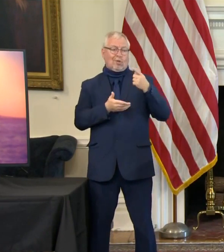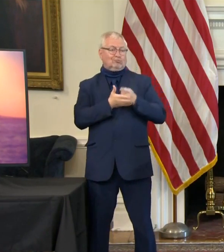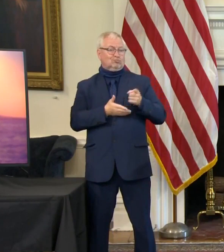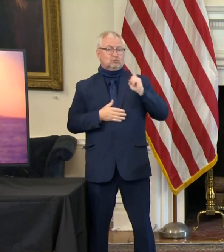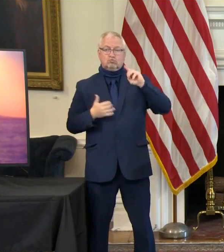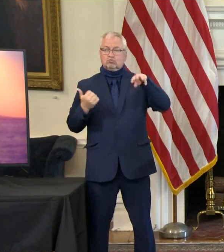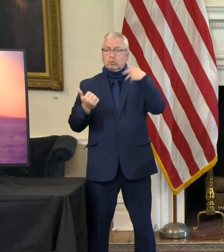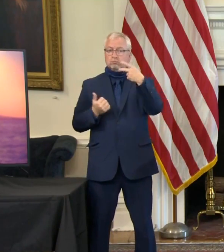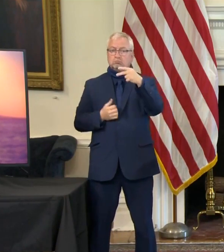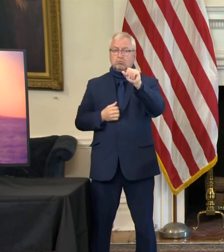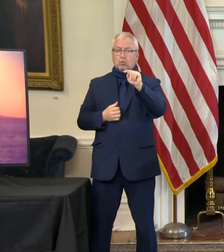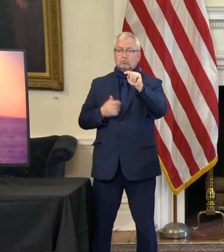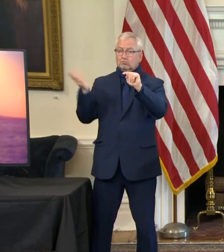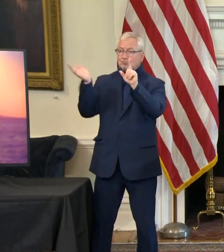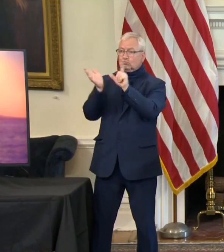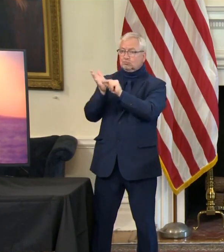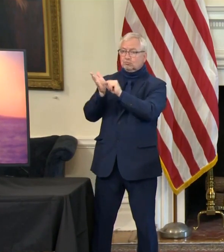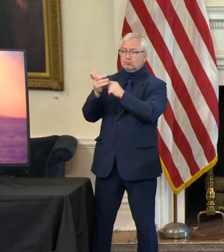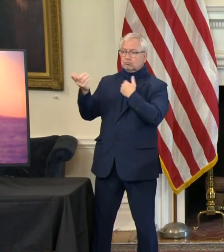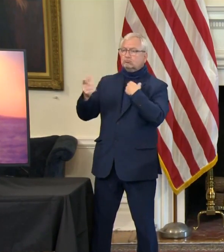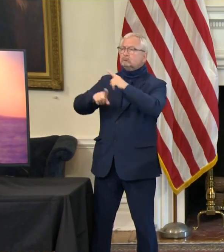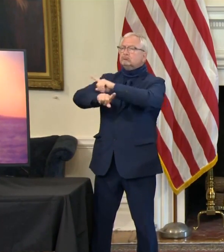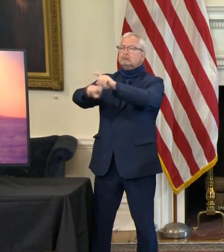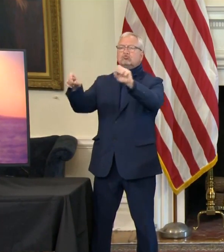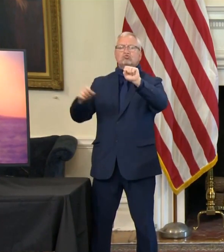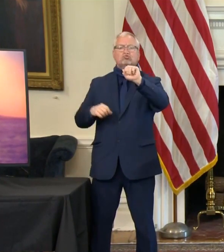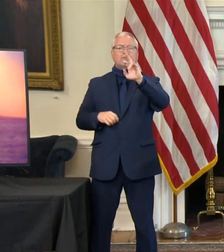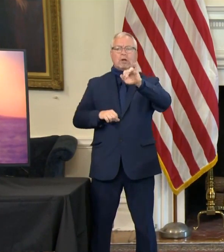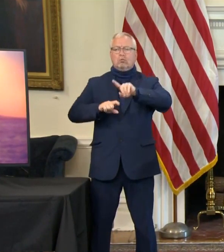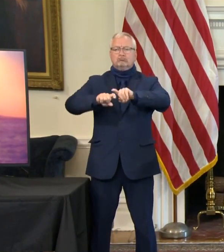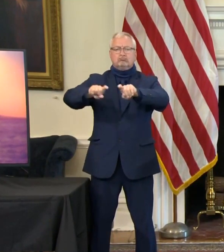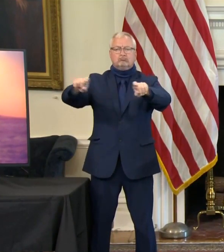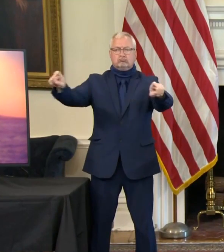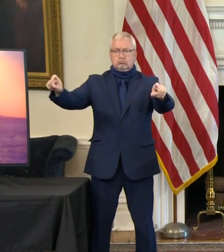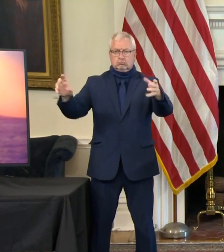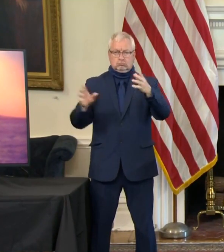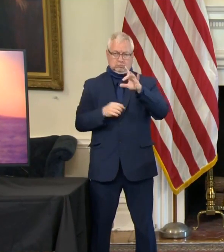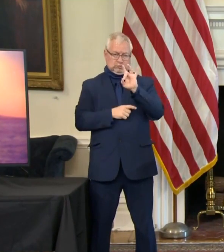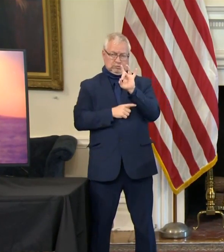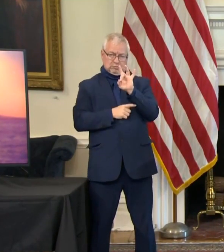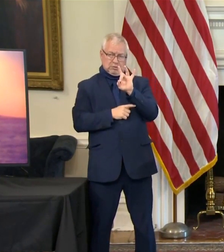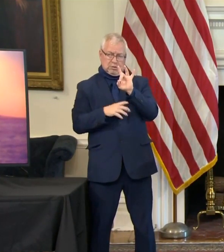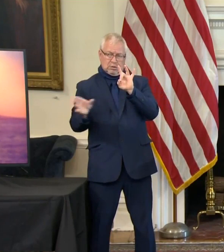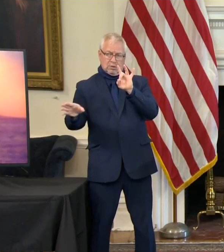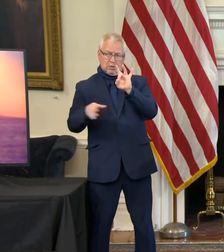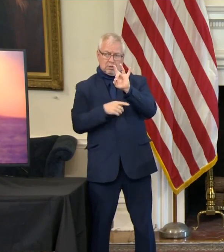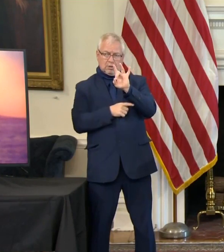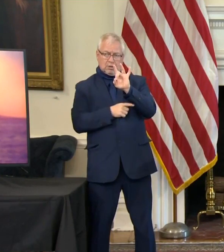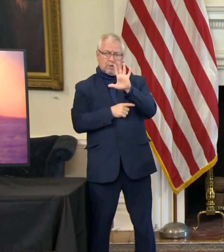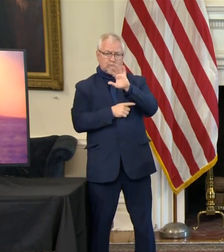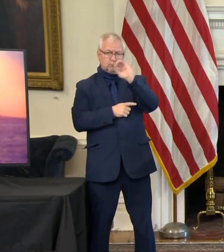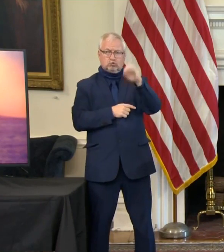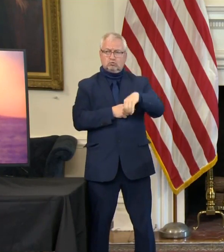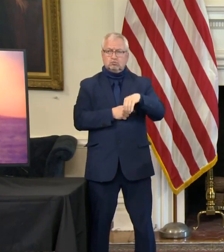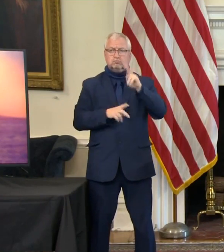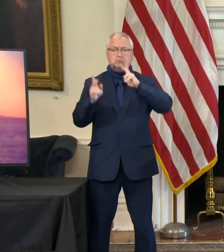THERE WAS A WASHINGTON POST POLL ASKED WEEK THAT’S AT 85% OF MARYLANDERS BELIEVE WE ARE HANDLING IT THE RIGHT WAY.